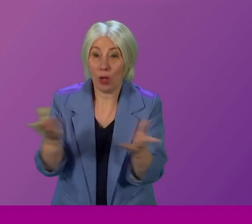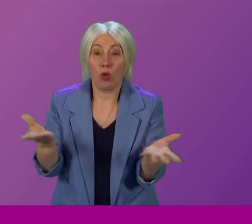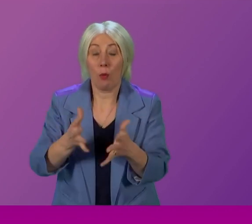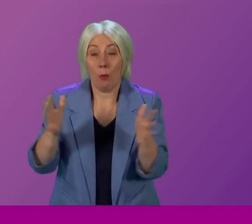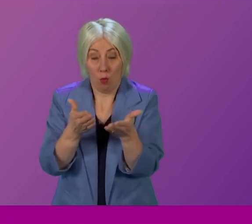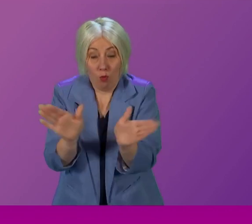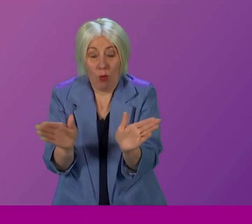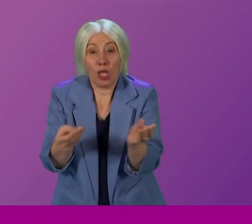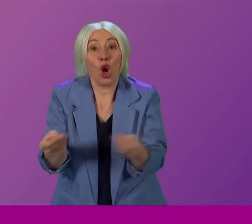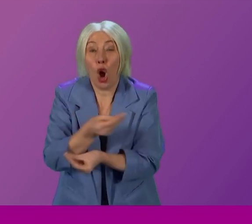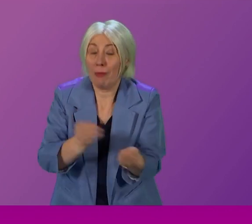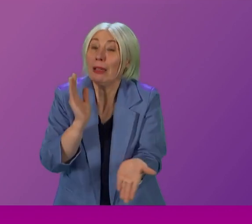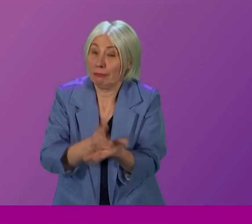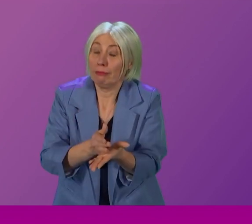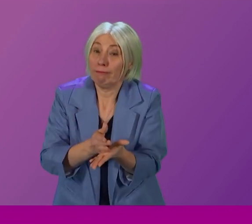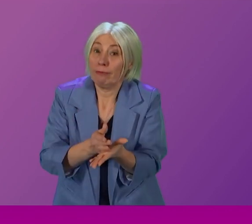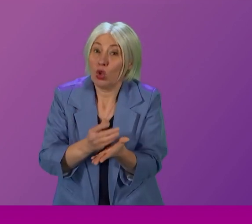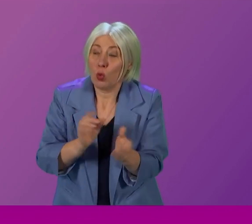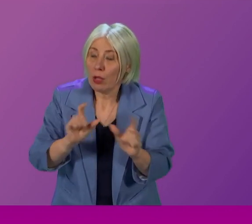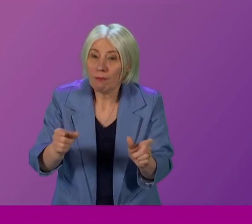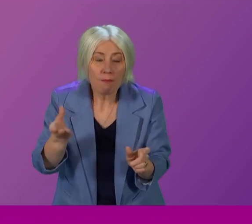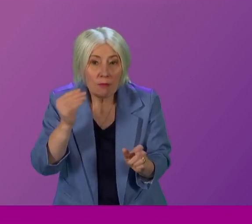In relation to the issue, we will continue to listen to the hospitality sector,